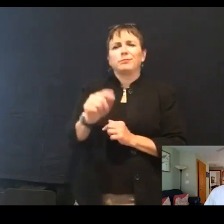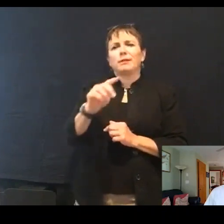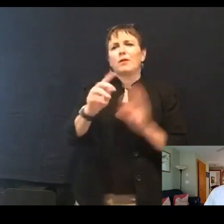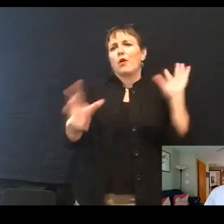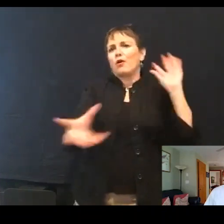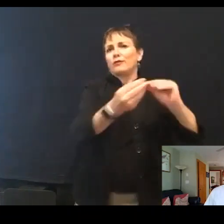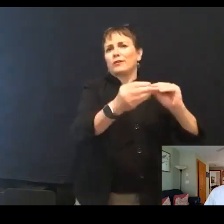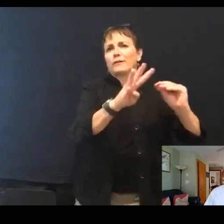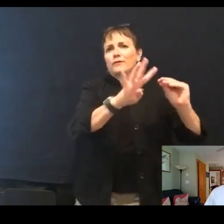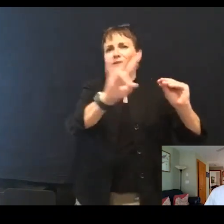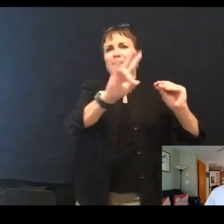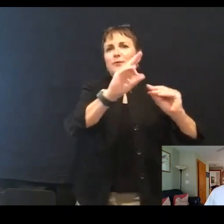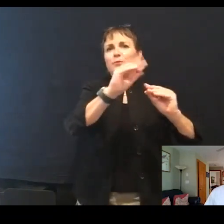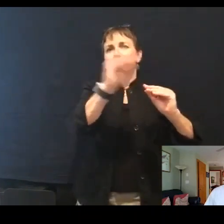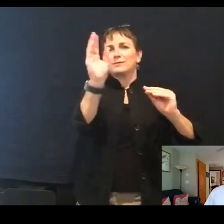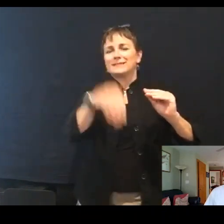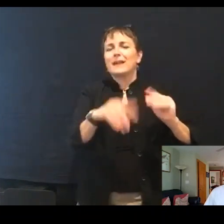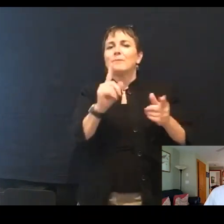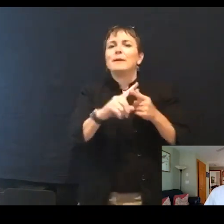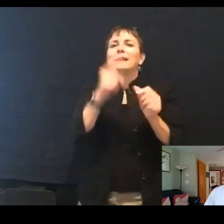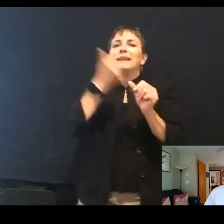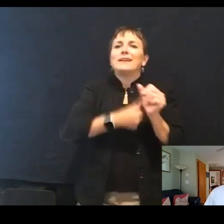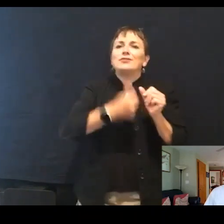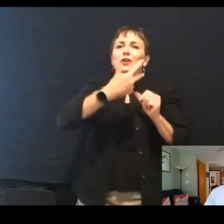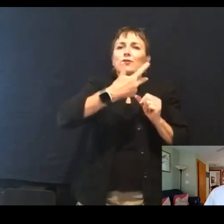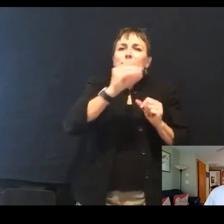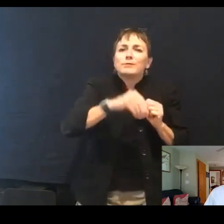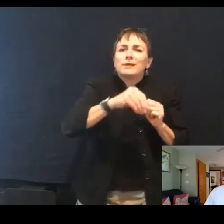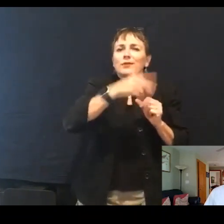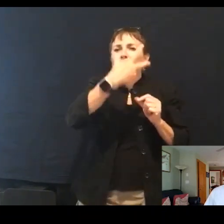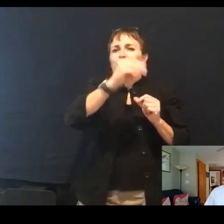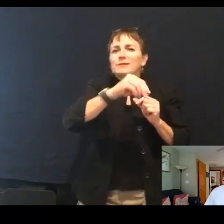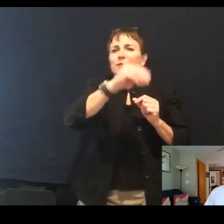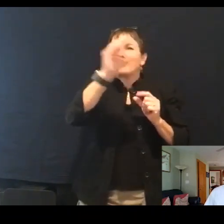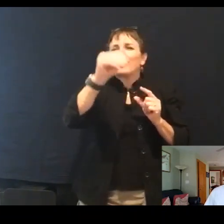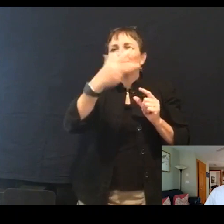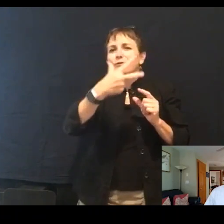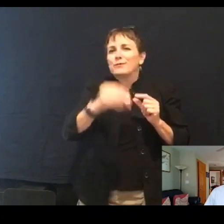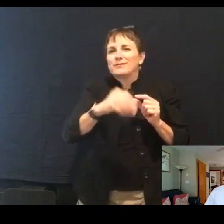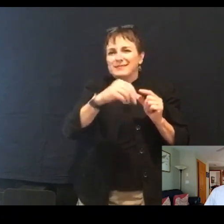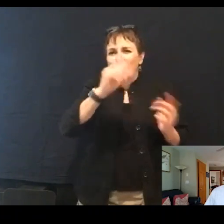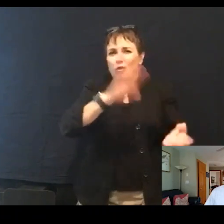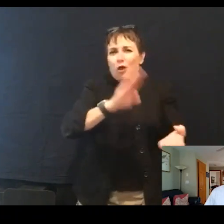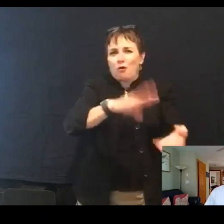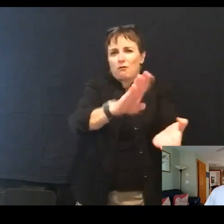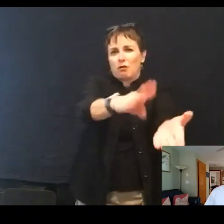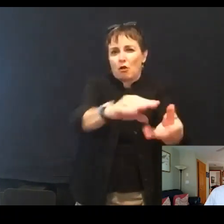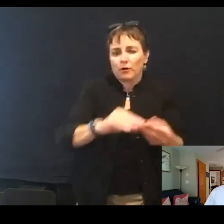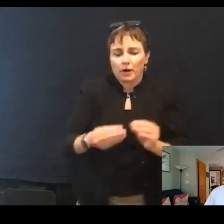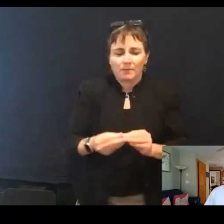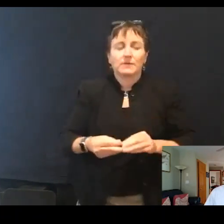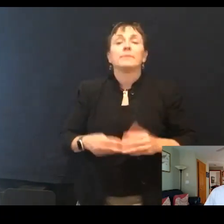But they all represented much less than 3% each of the total population we tested.